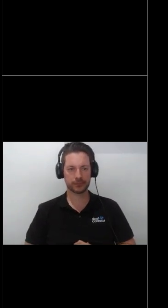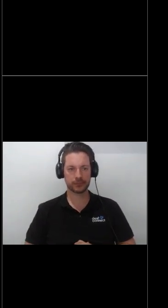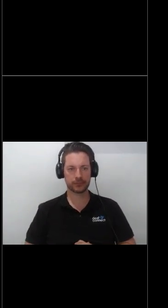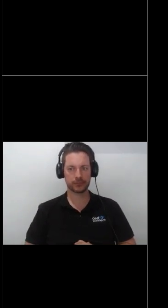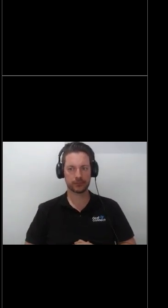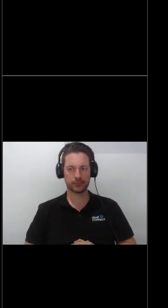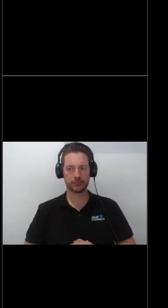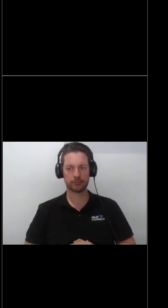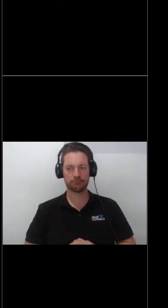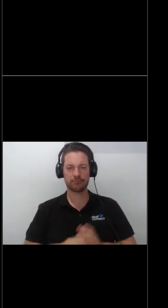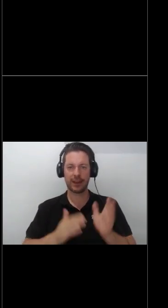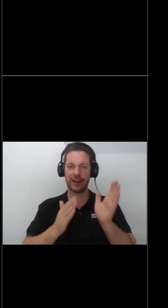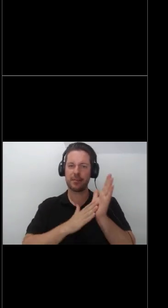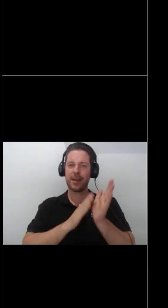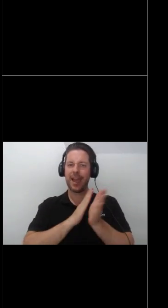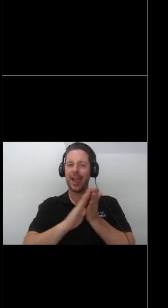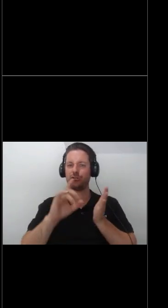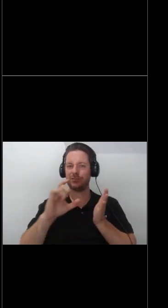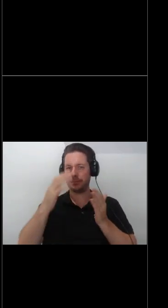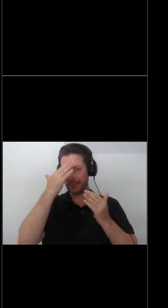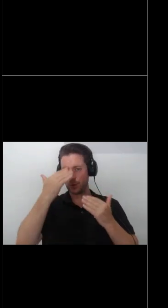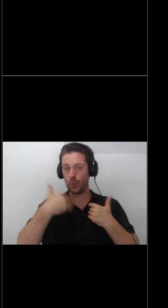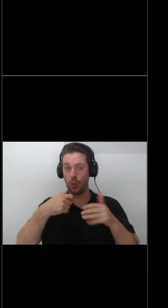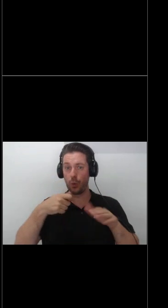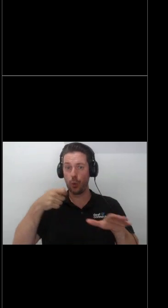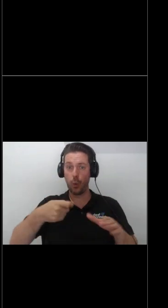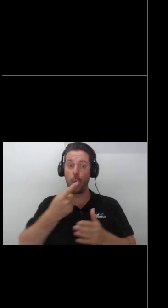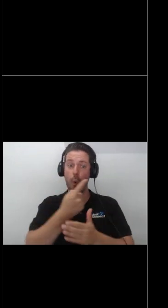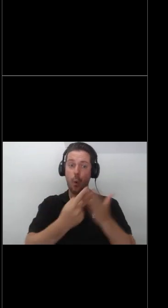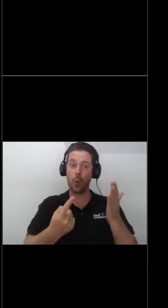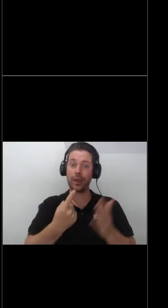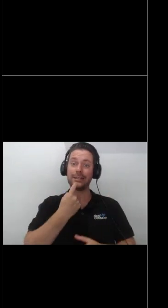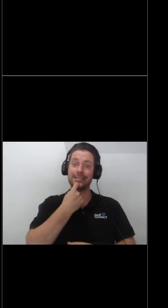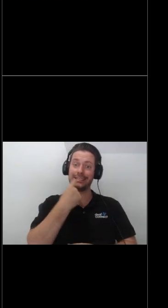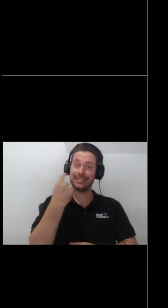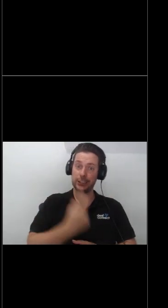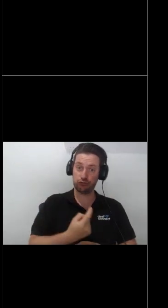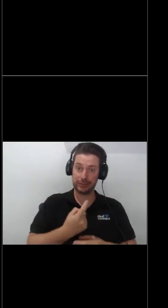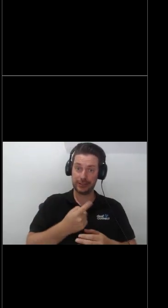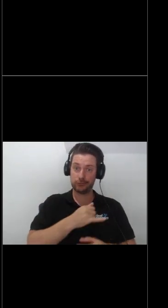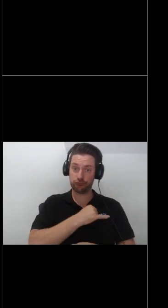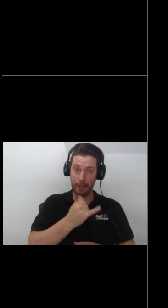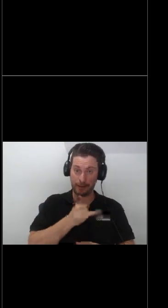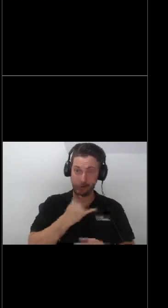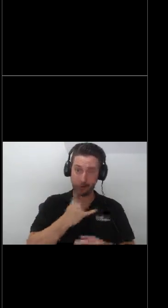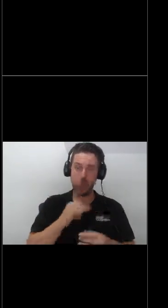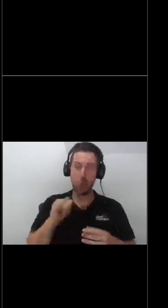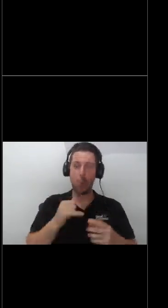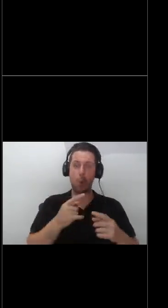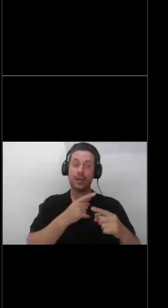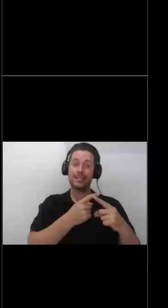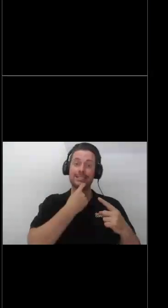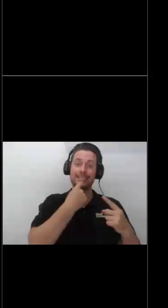serious offenses or offenses associated with serious offenses. It's important to note the mental health court